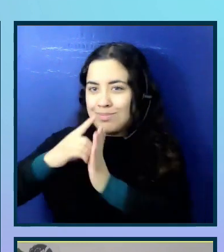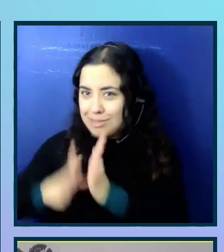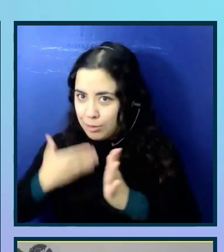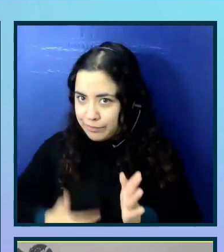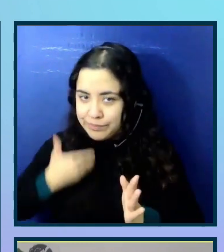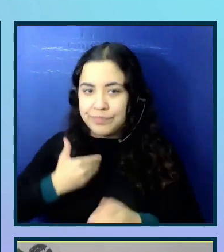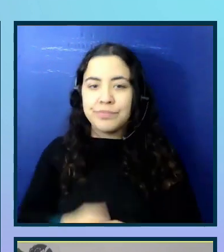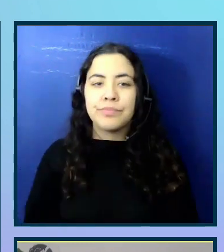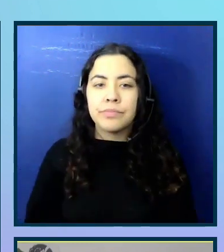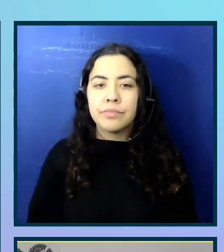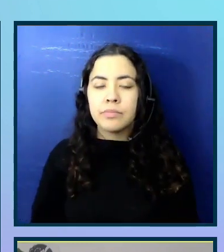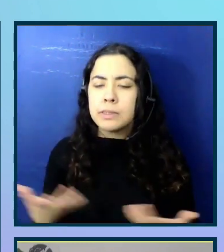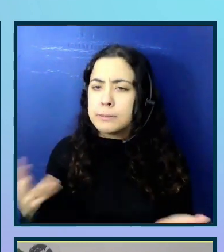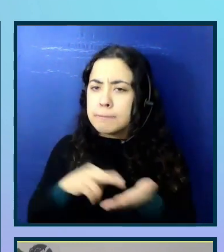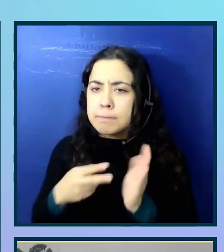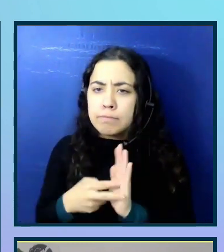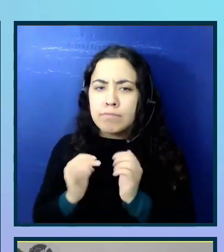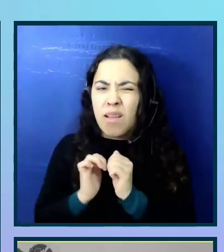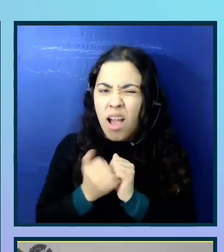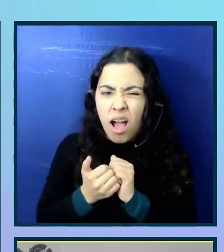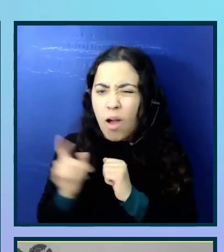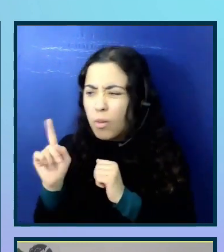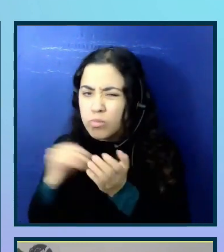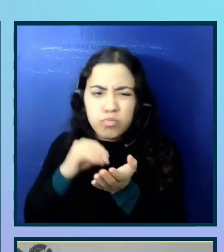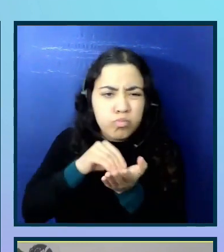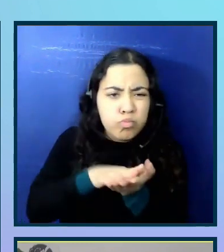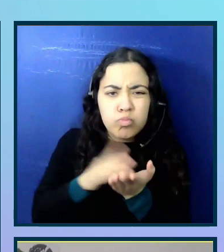So how and where should I document things as a designer?